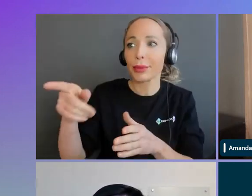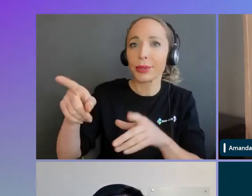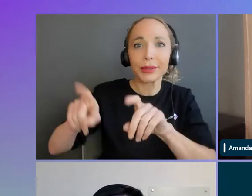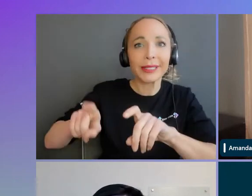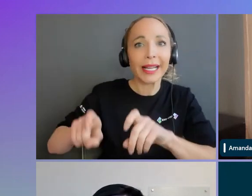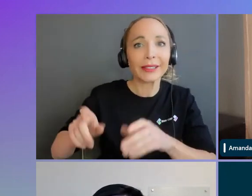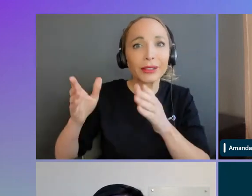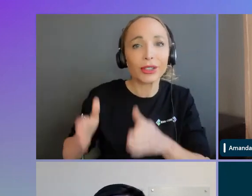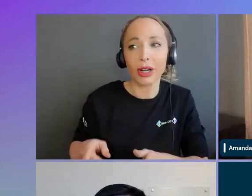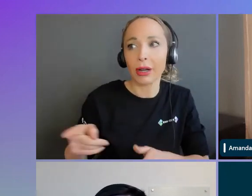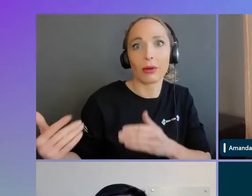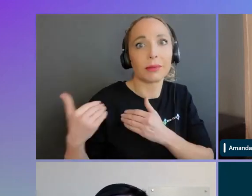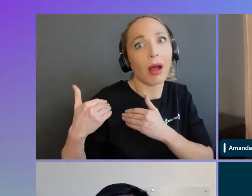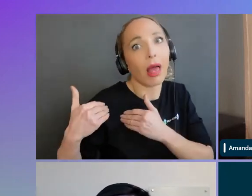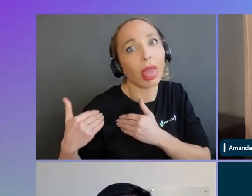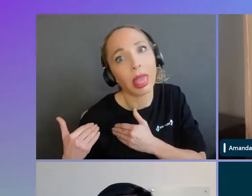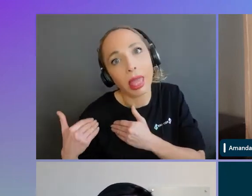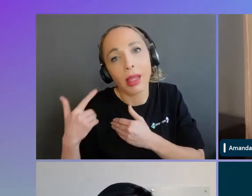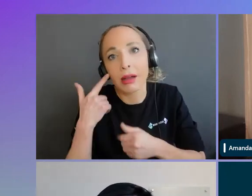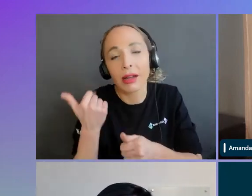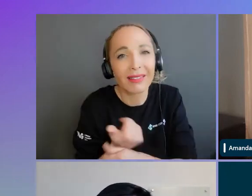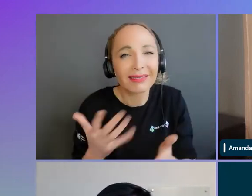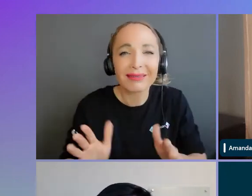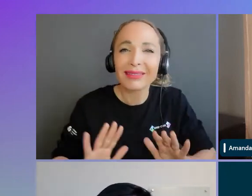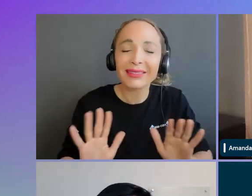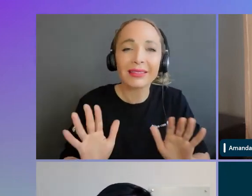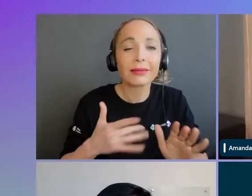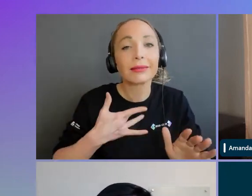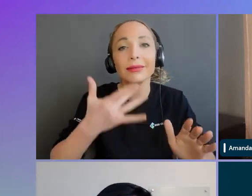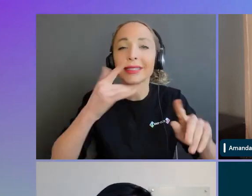that we wanted to work together as a team because this is this